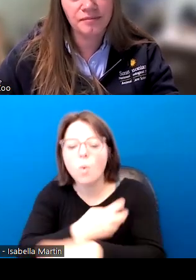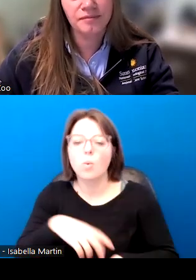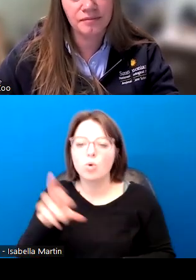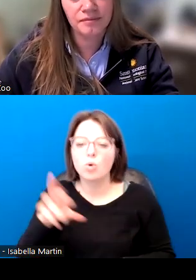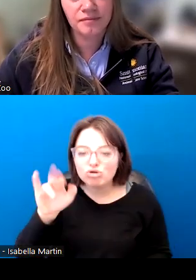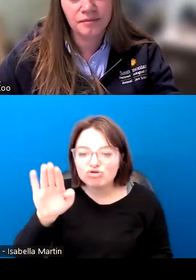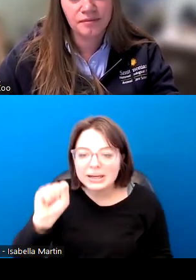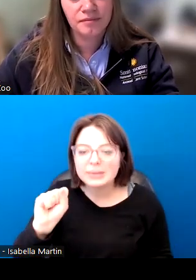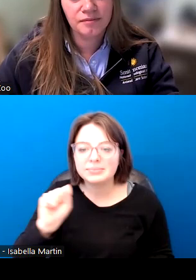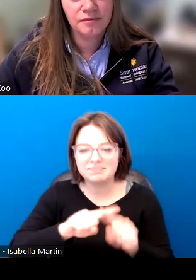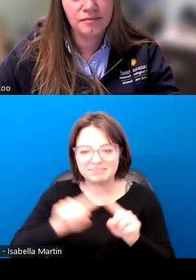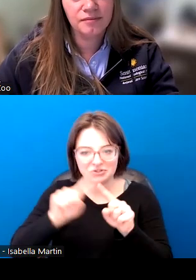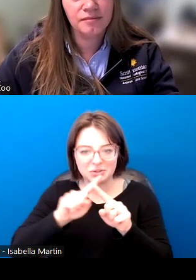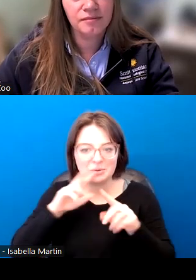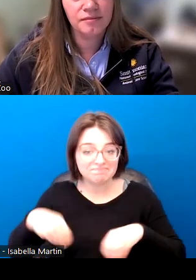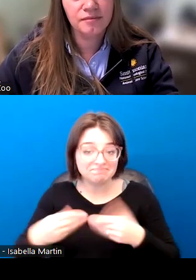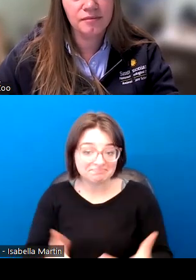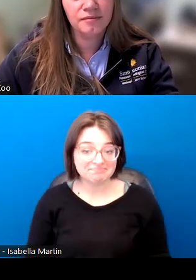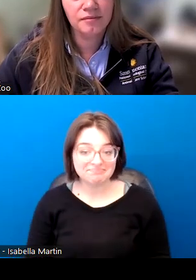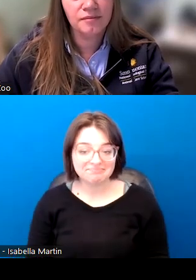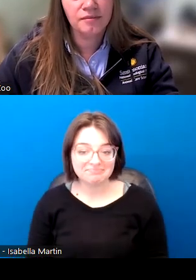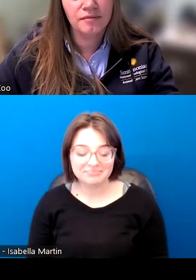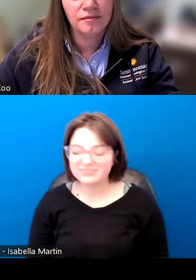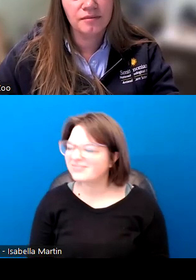Shellie: Got it, so that's actually a really great example that you mentioned. We can't exactly